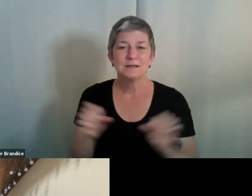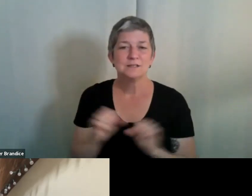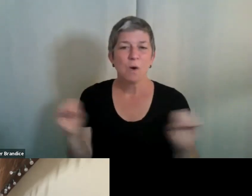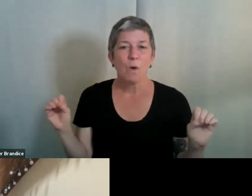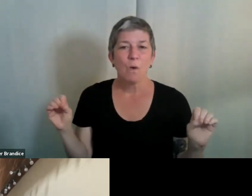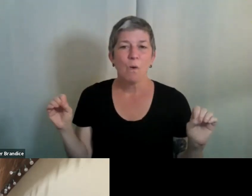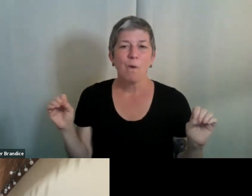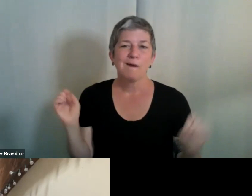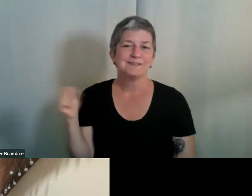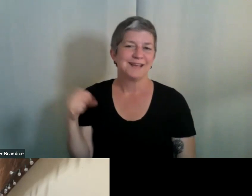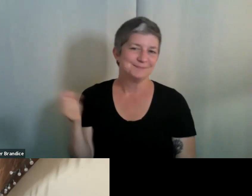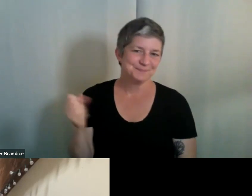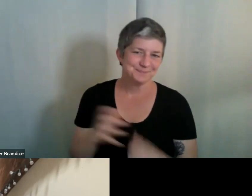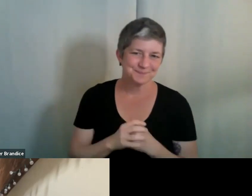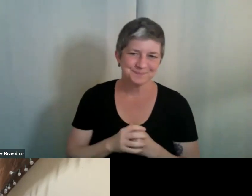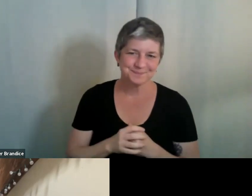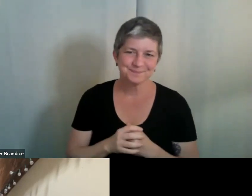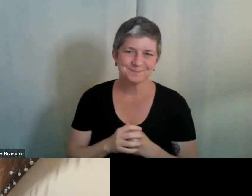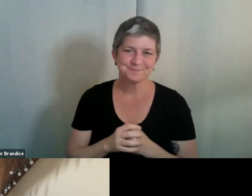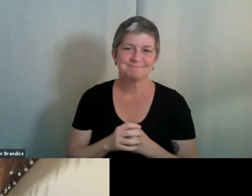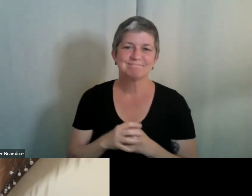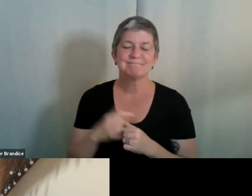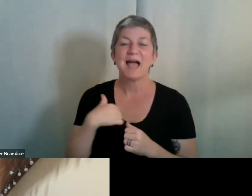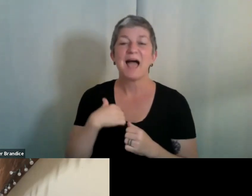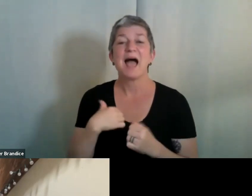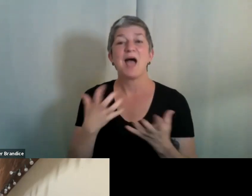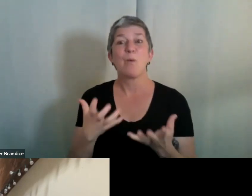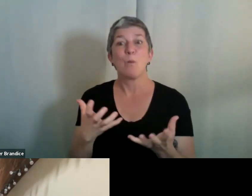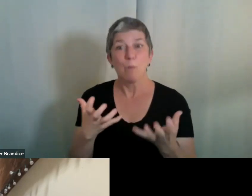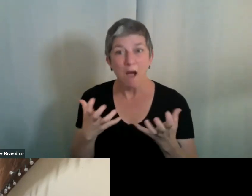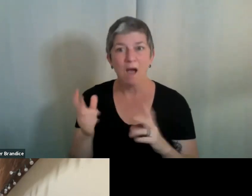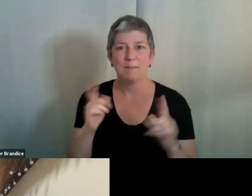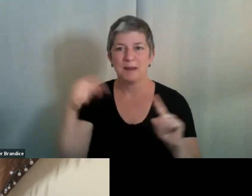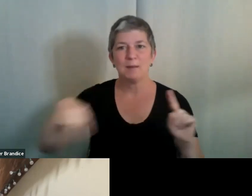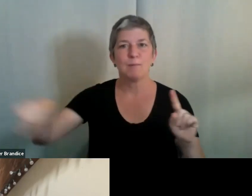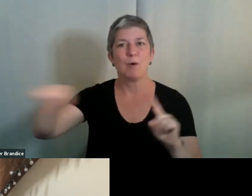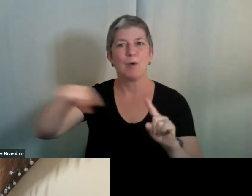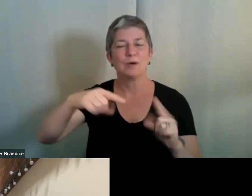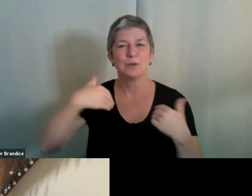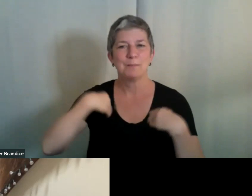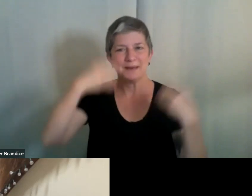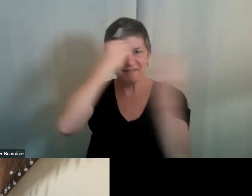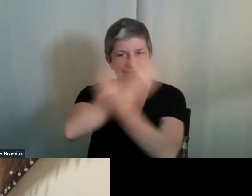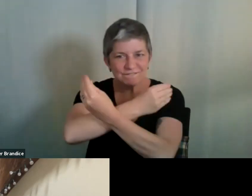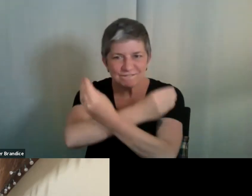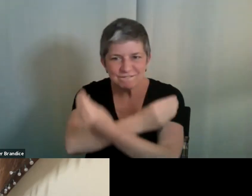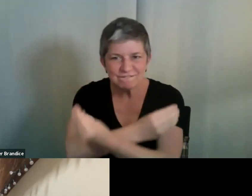yeah, I, I want people to be informed, I want you to have all